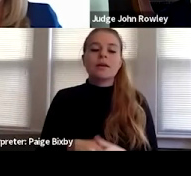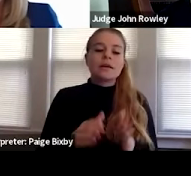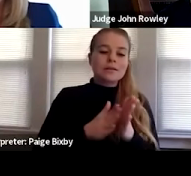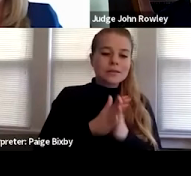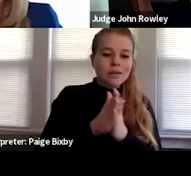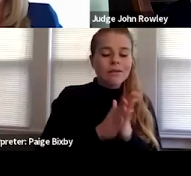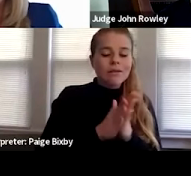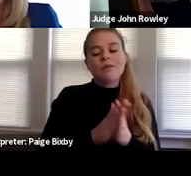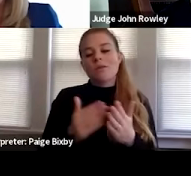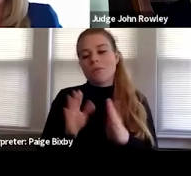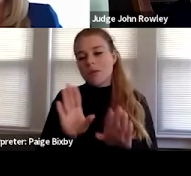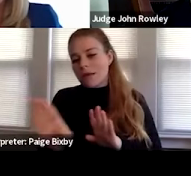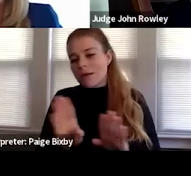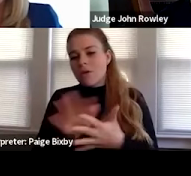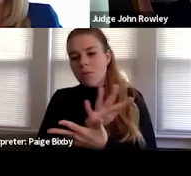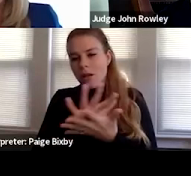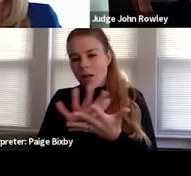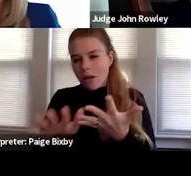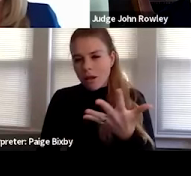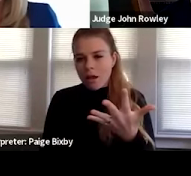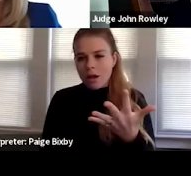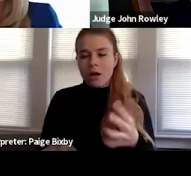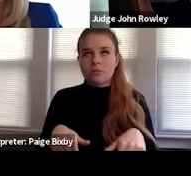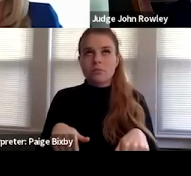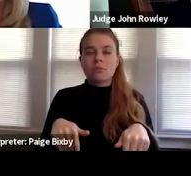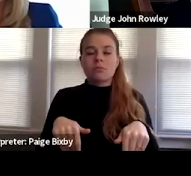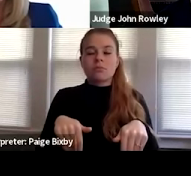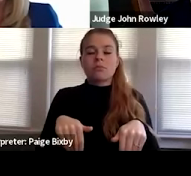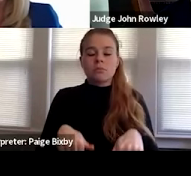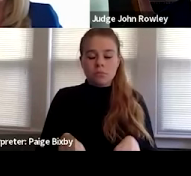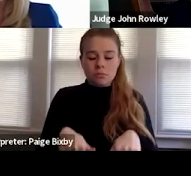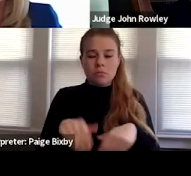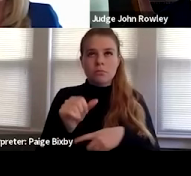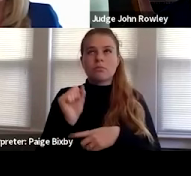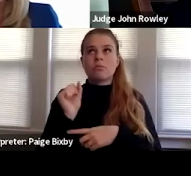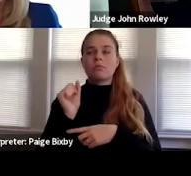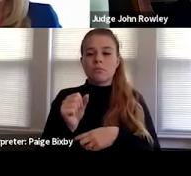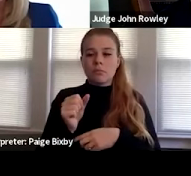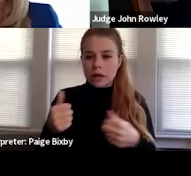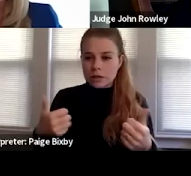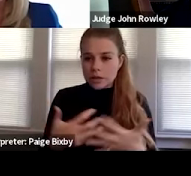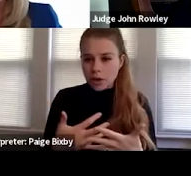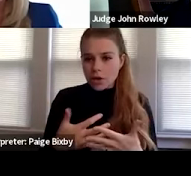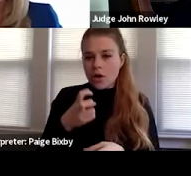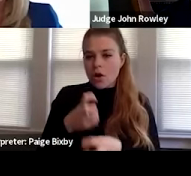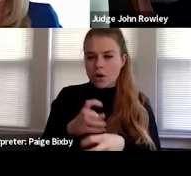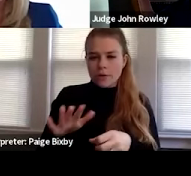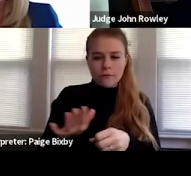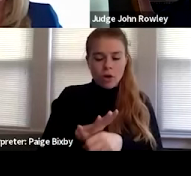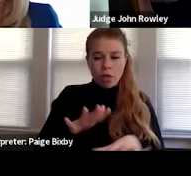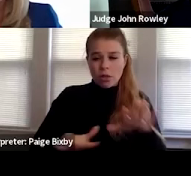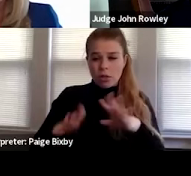all these things that happen and it's scary. It's hard to put your hand around and wrap your head around,